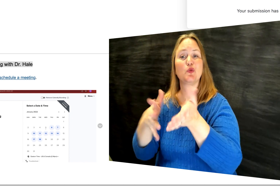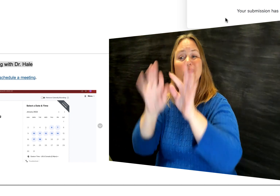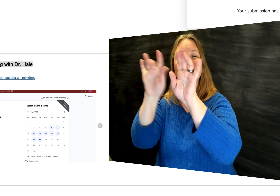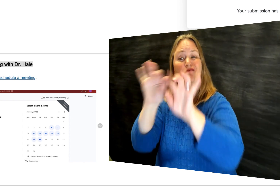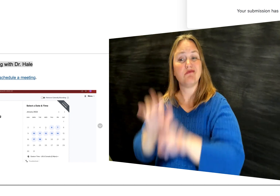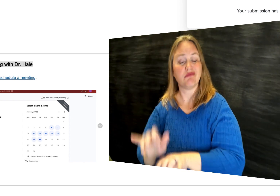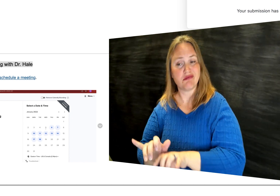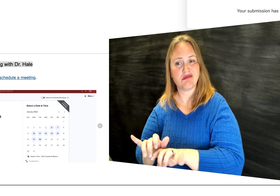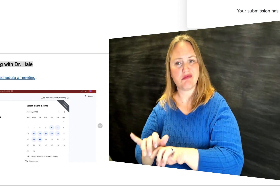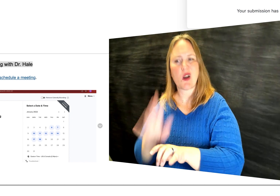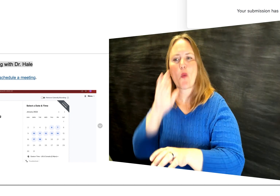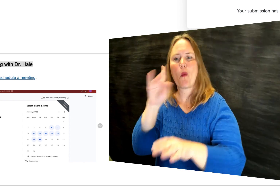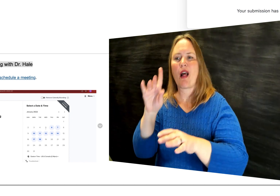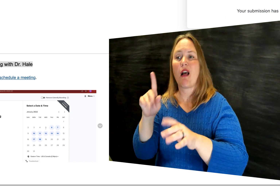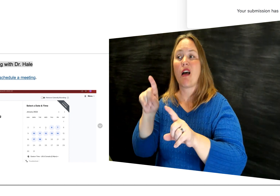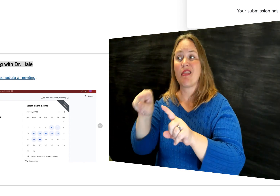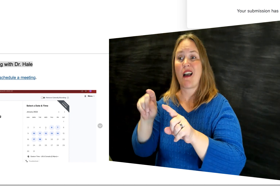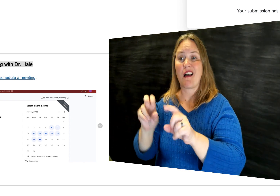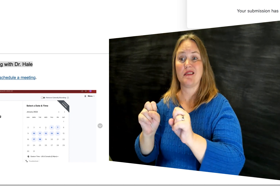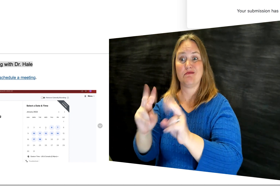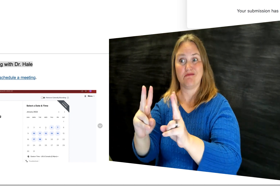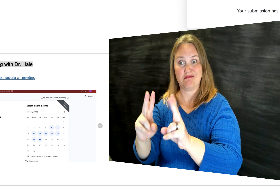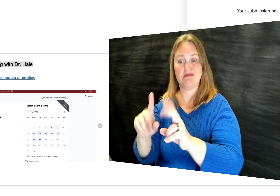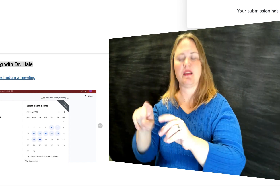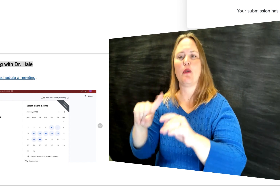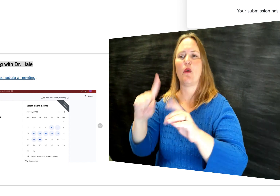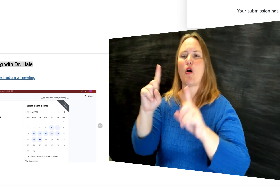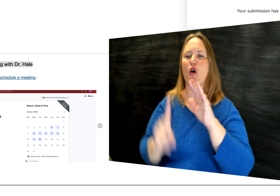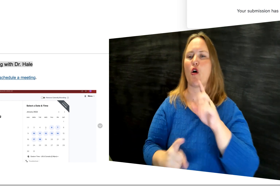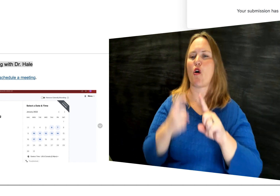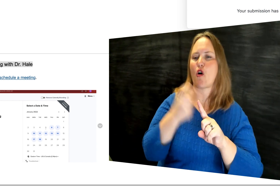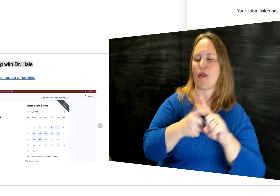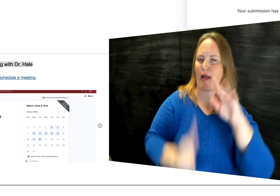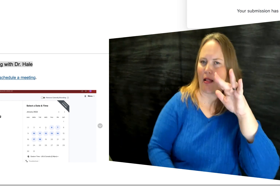directly on my Outlook calendar and sends me a notice.